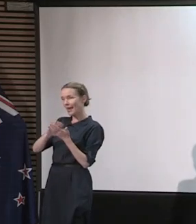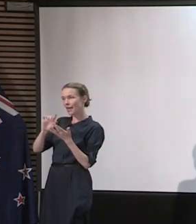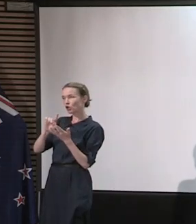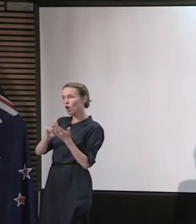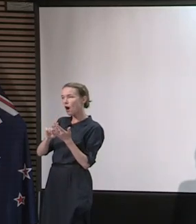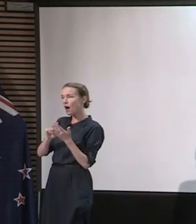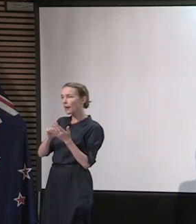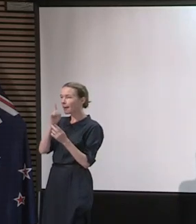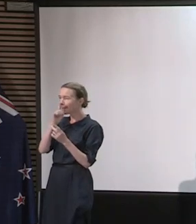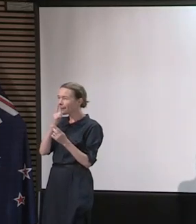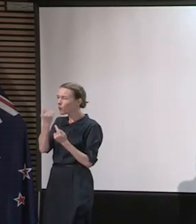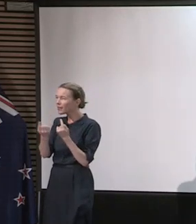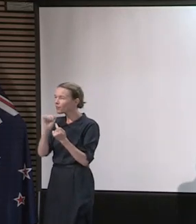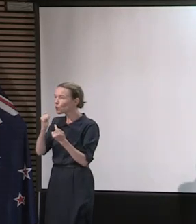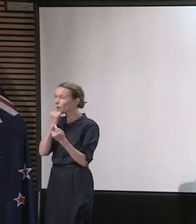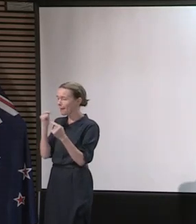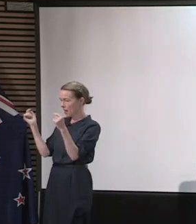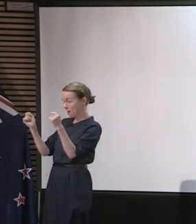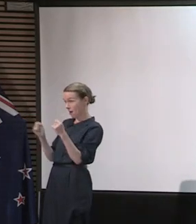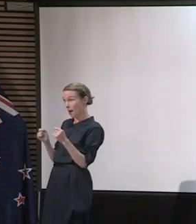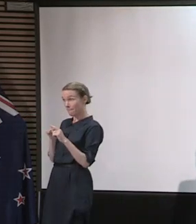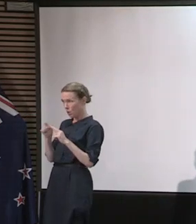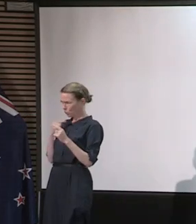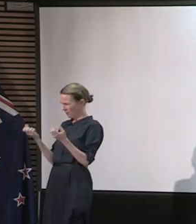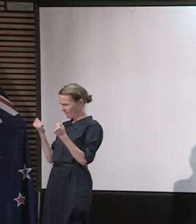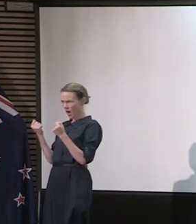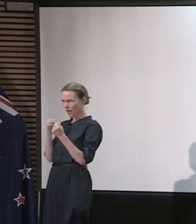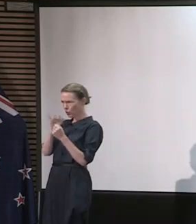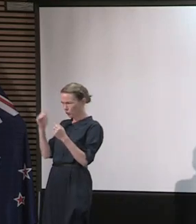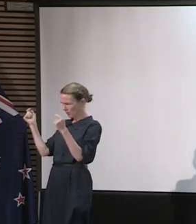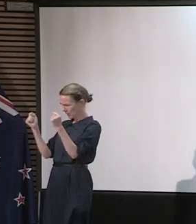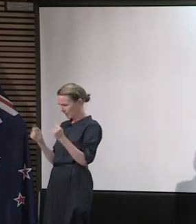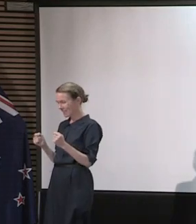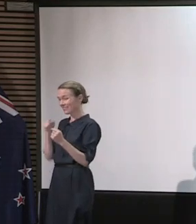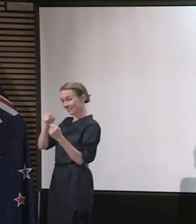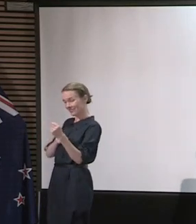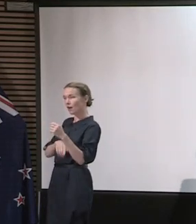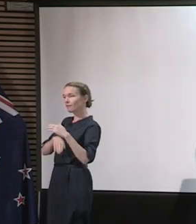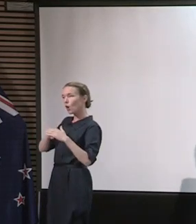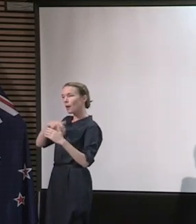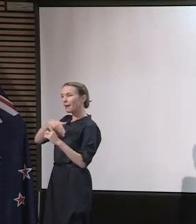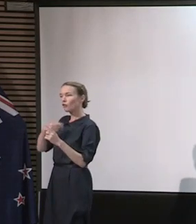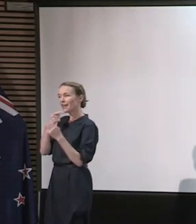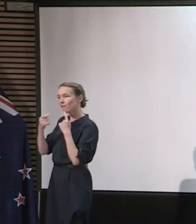the NHI number. We don't get 100% match, but we get 96%